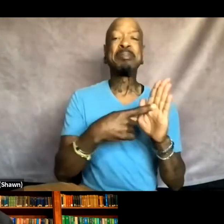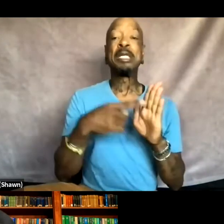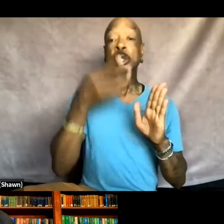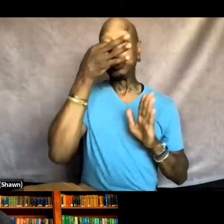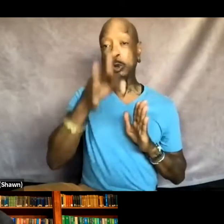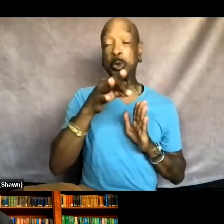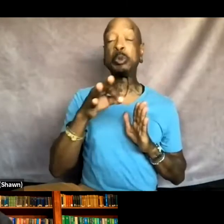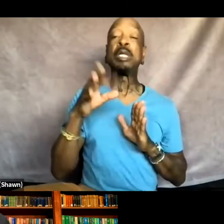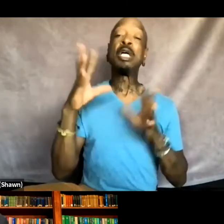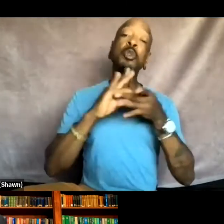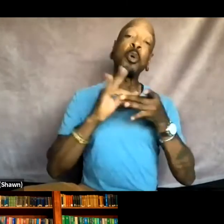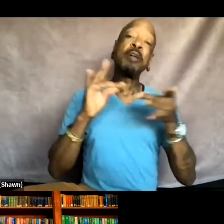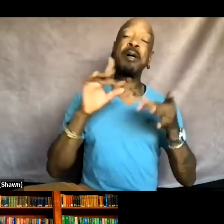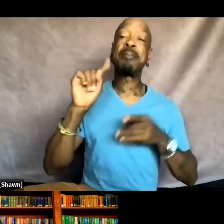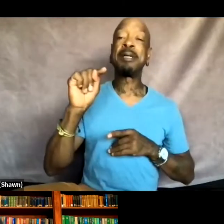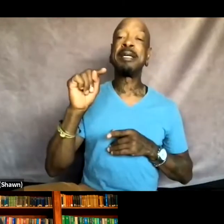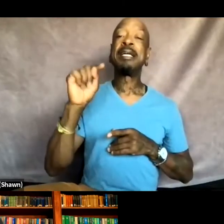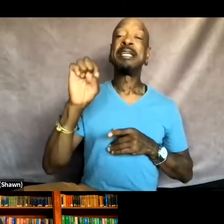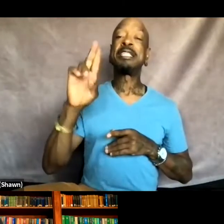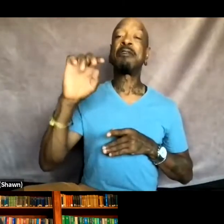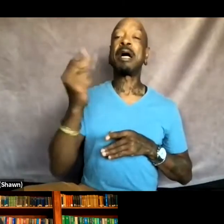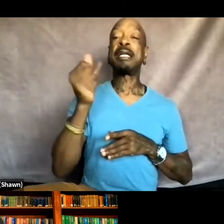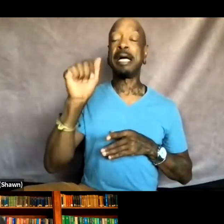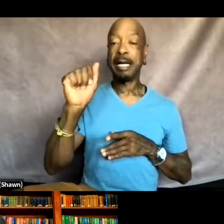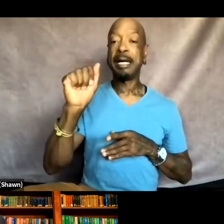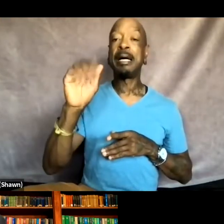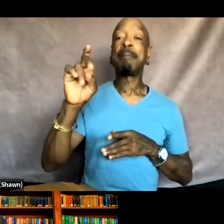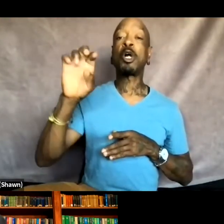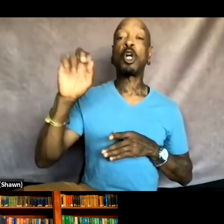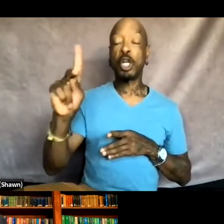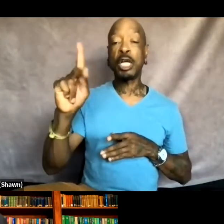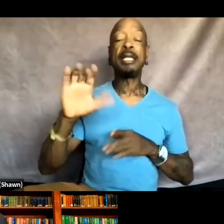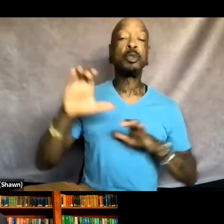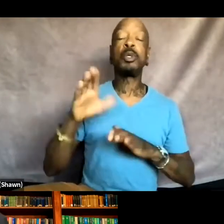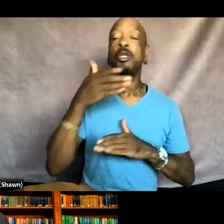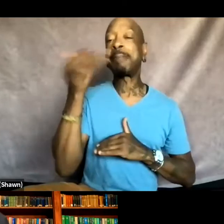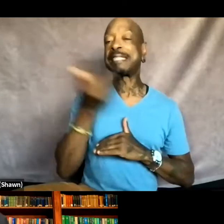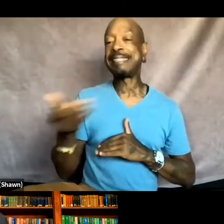Tarana Burke and Burne Brown and titled You Are Your Best Thing Vulnerability Shame Resilience